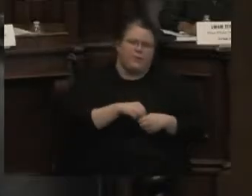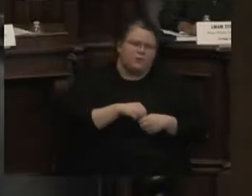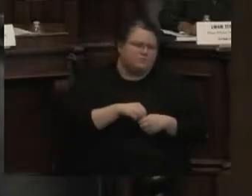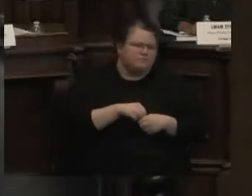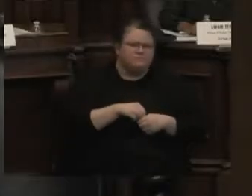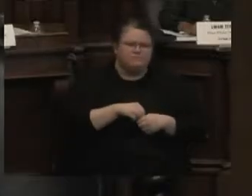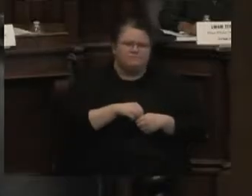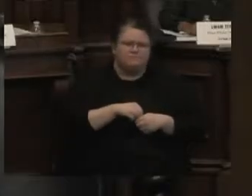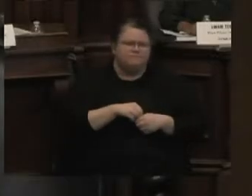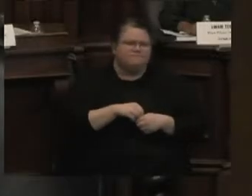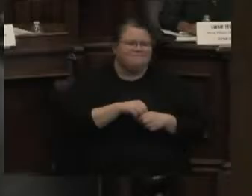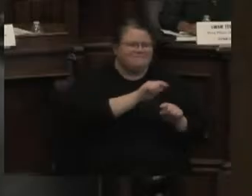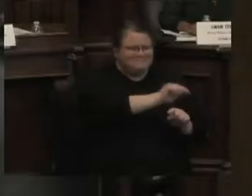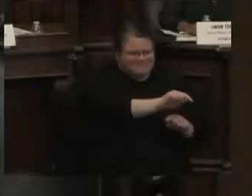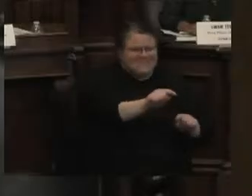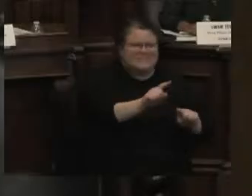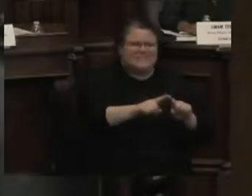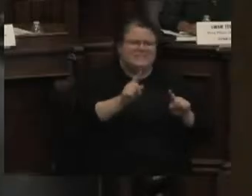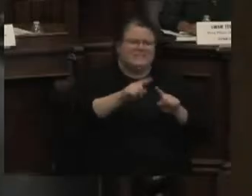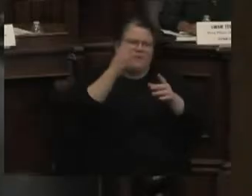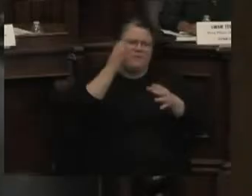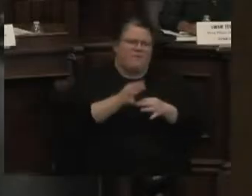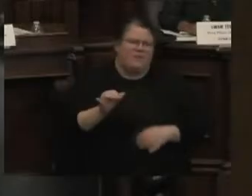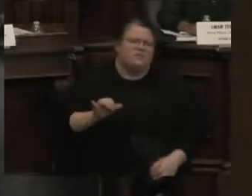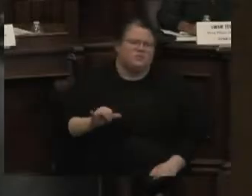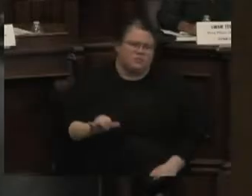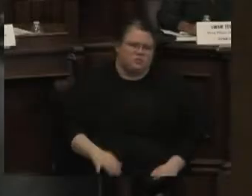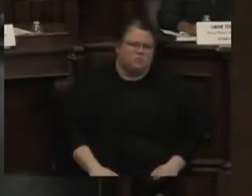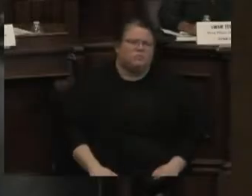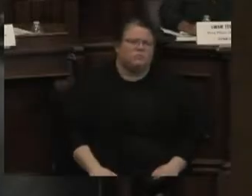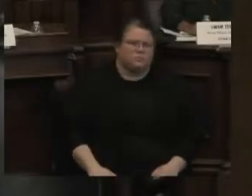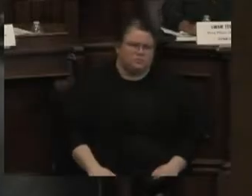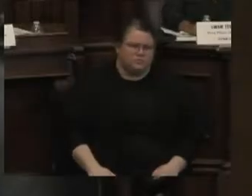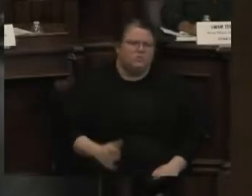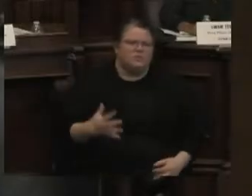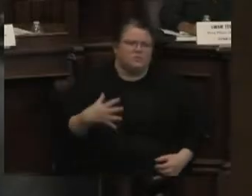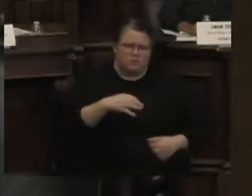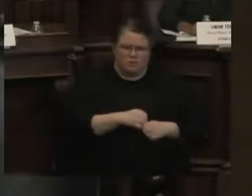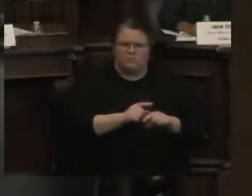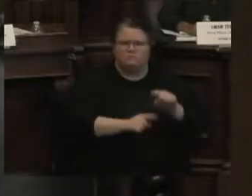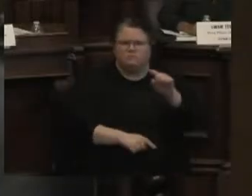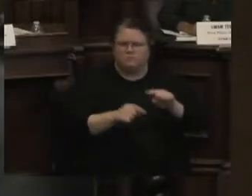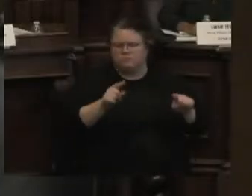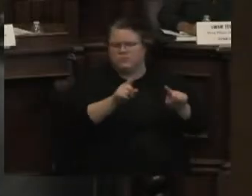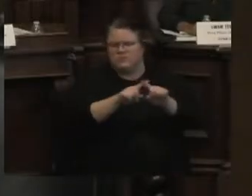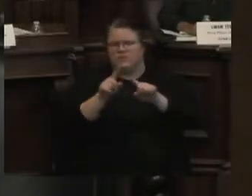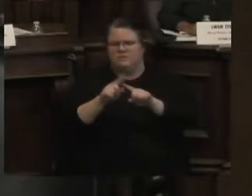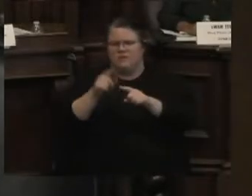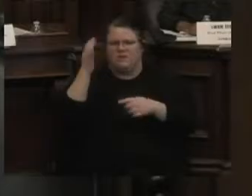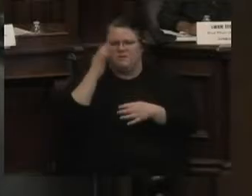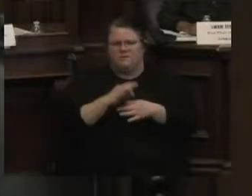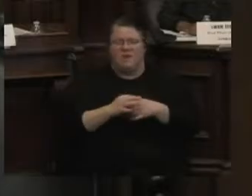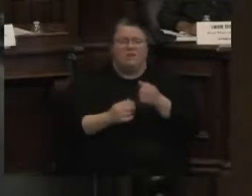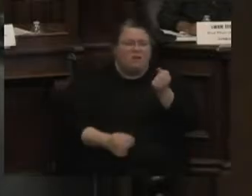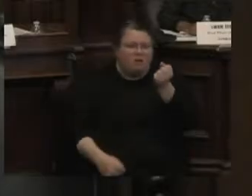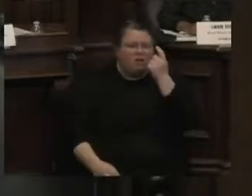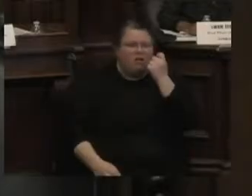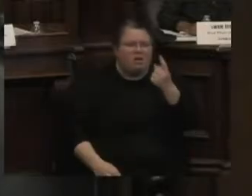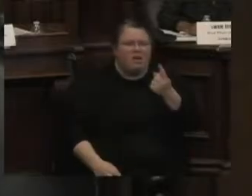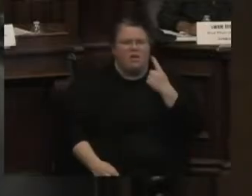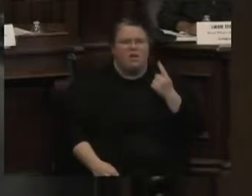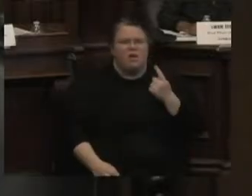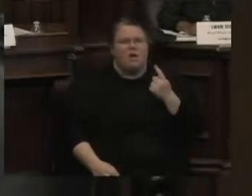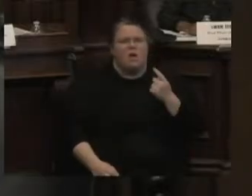include all of the various of